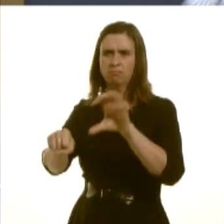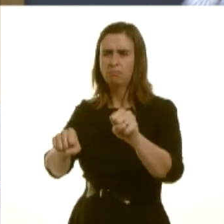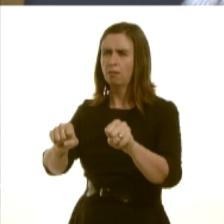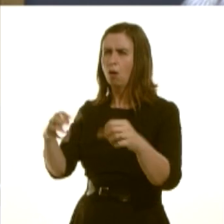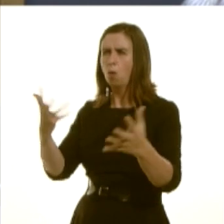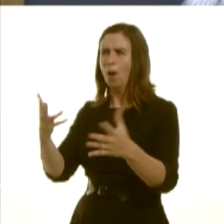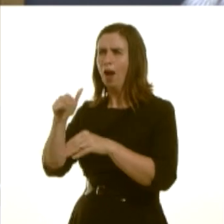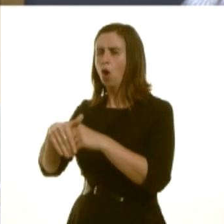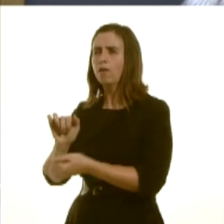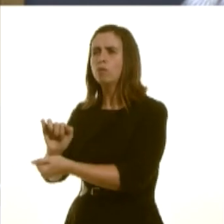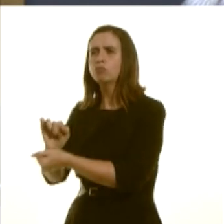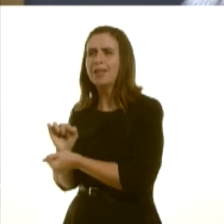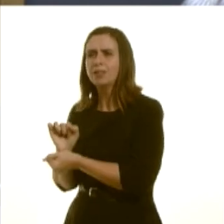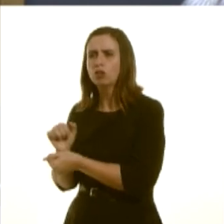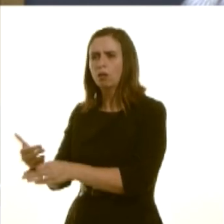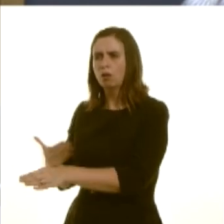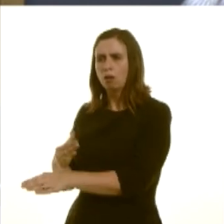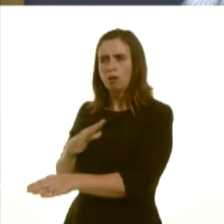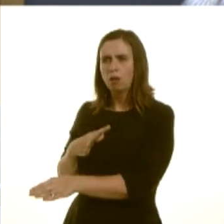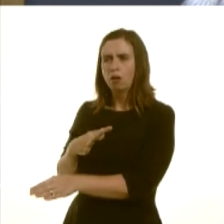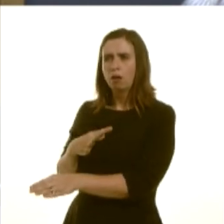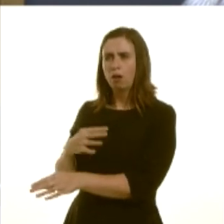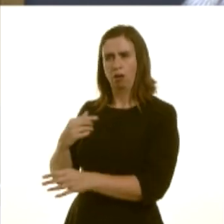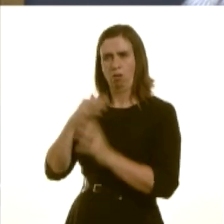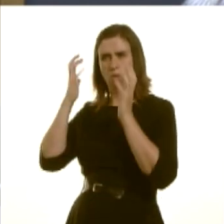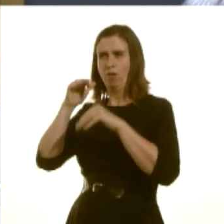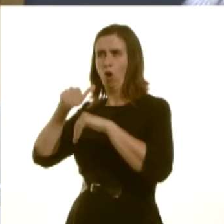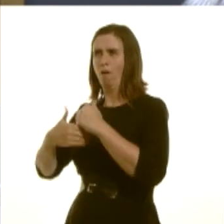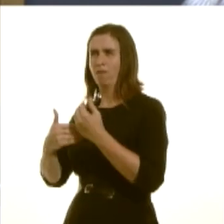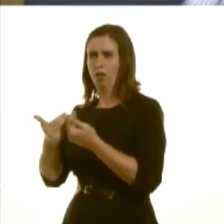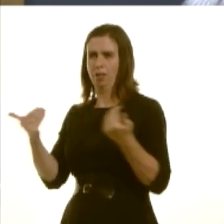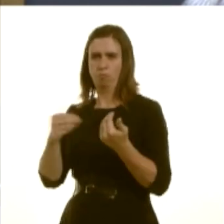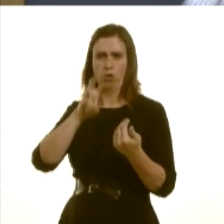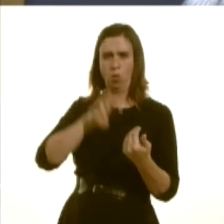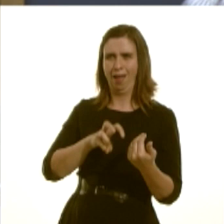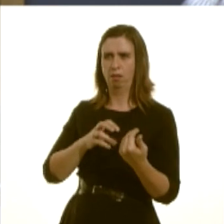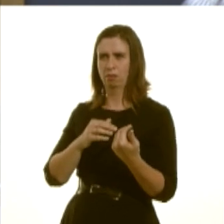little consideration, in my opinion, of the devolved aspects of that Bill. First Minister,